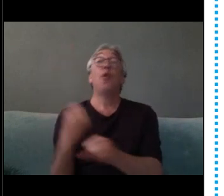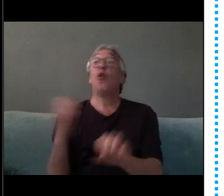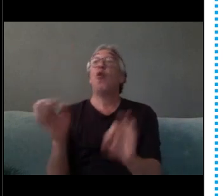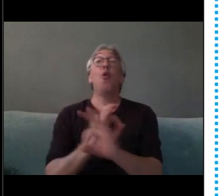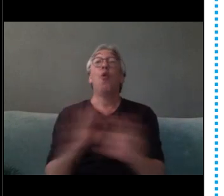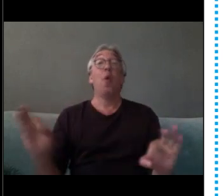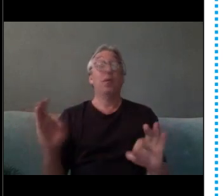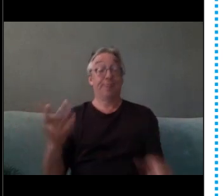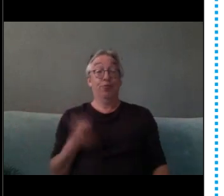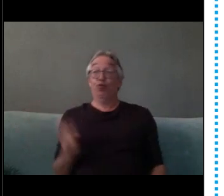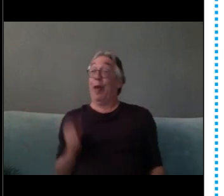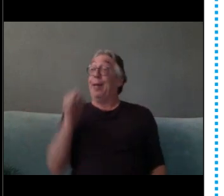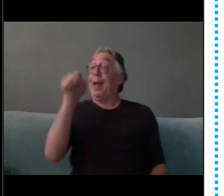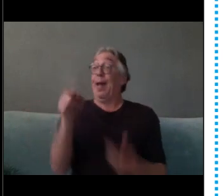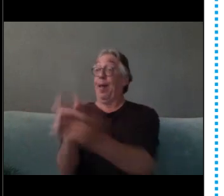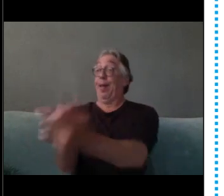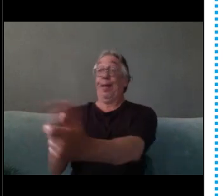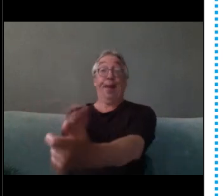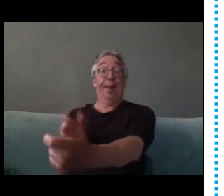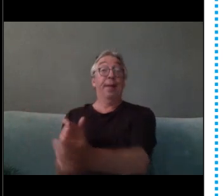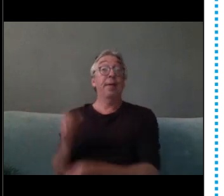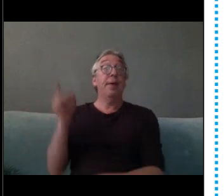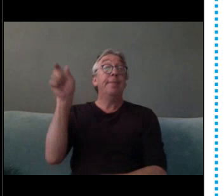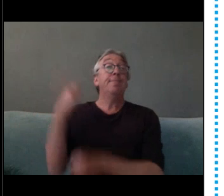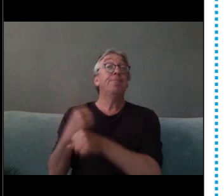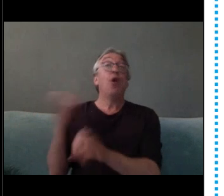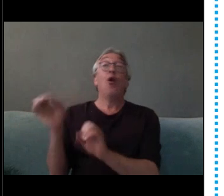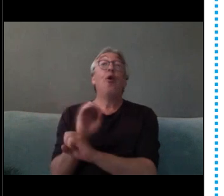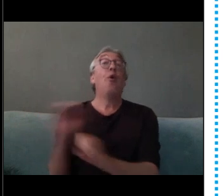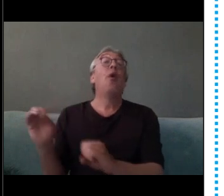in the current EU law for 48 hours in advance.